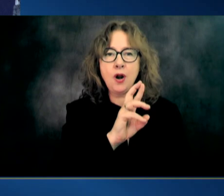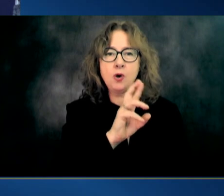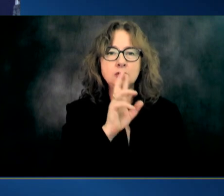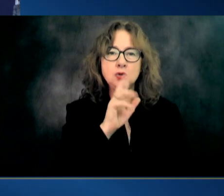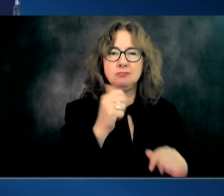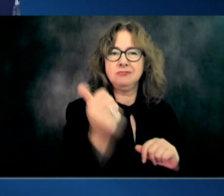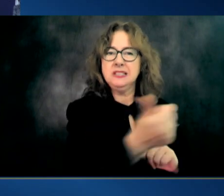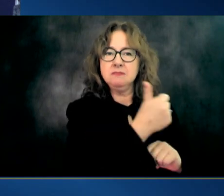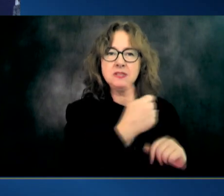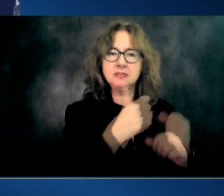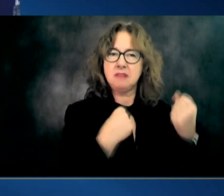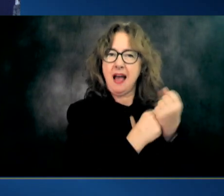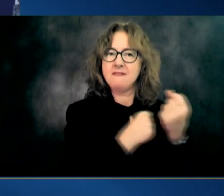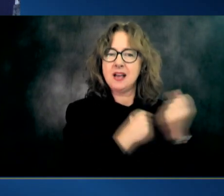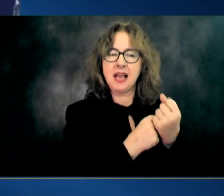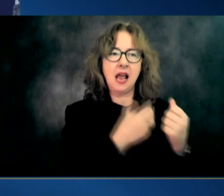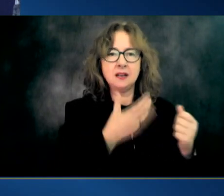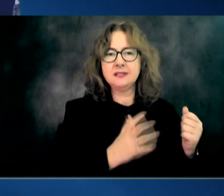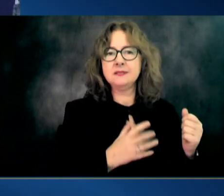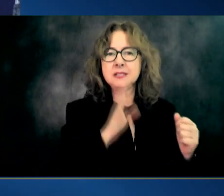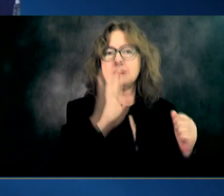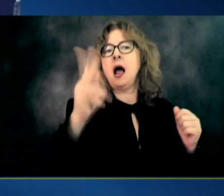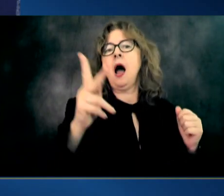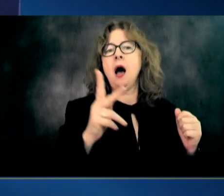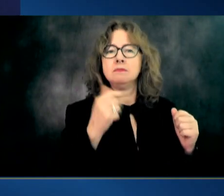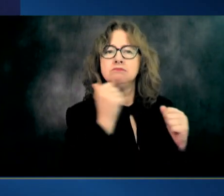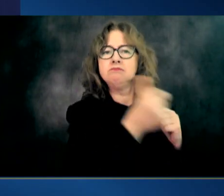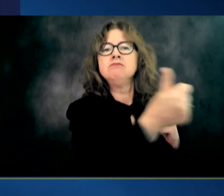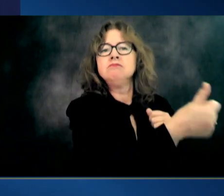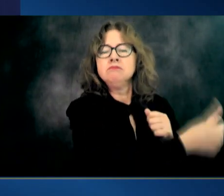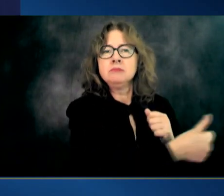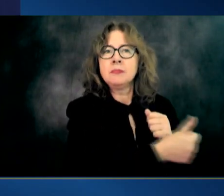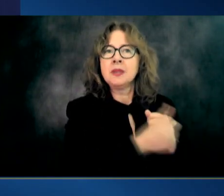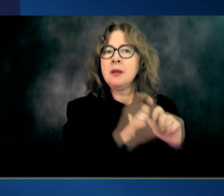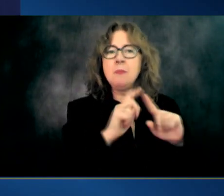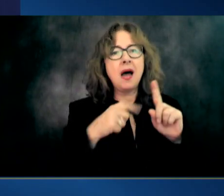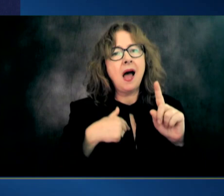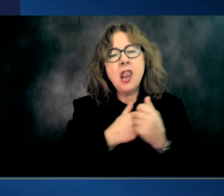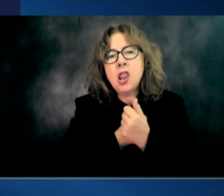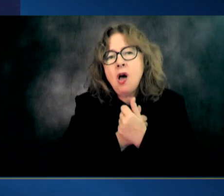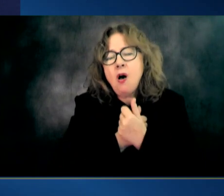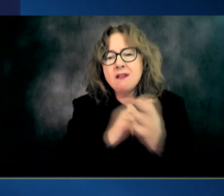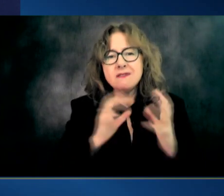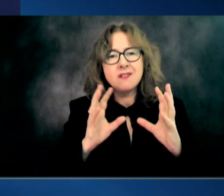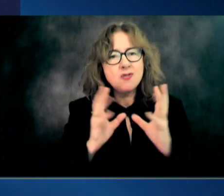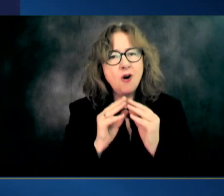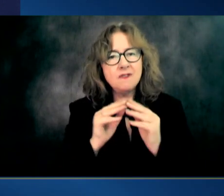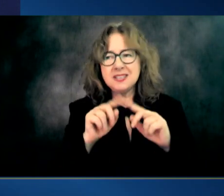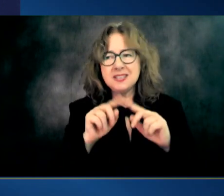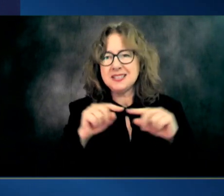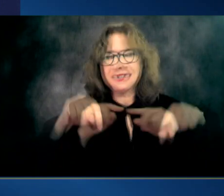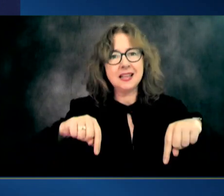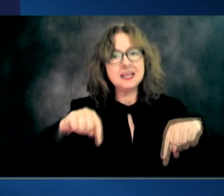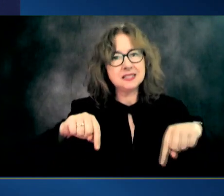speak up for what you need. But I love conferences like this, that kind of say,